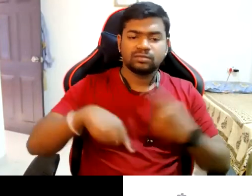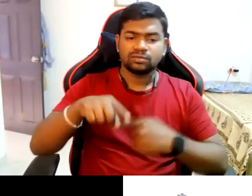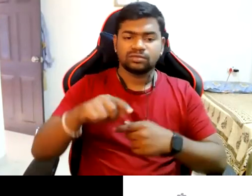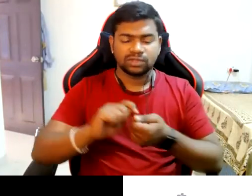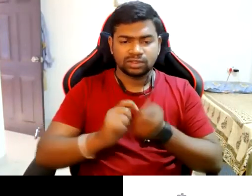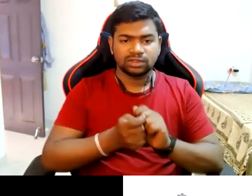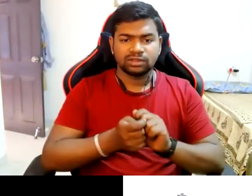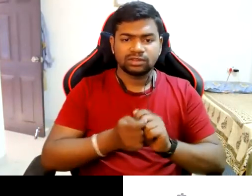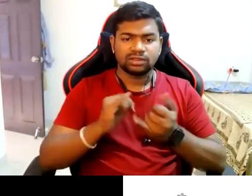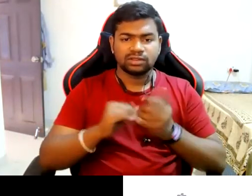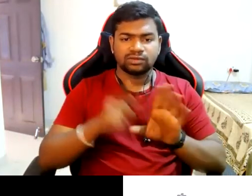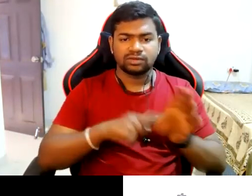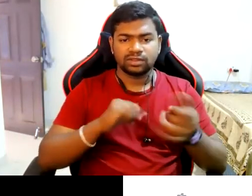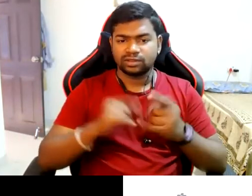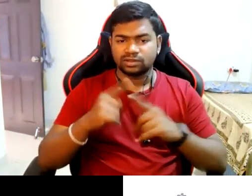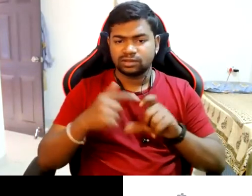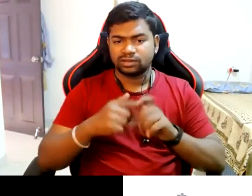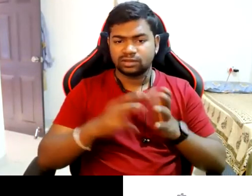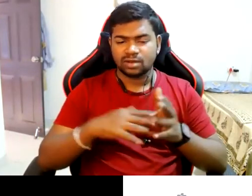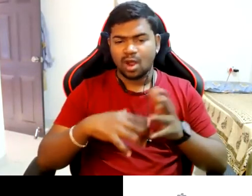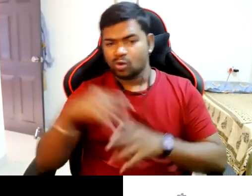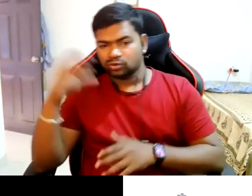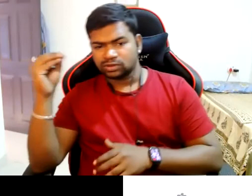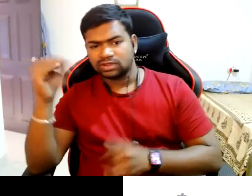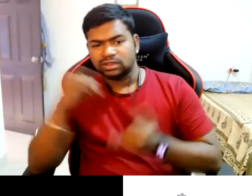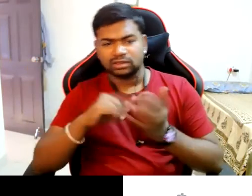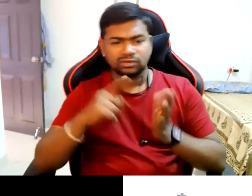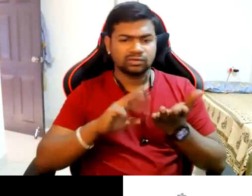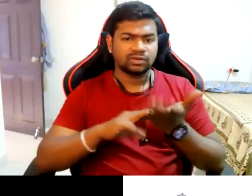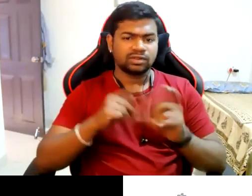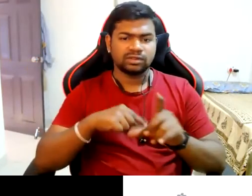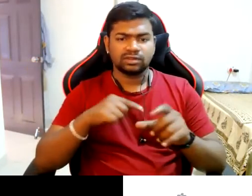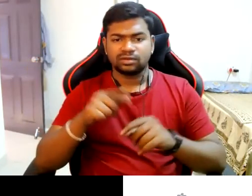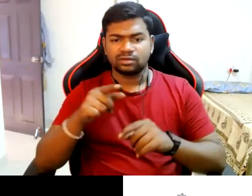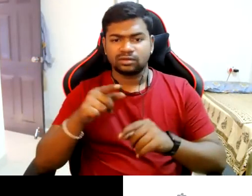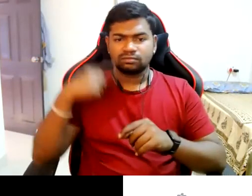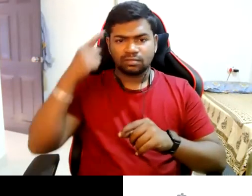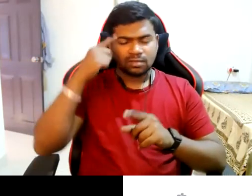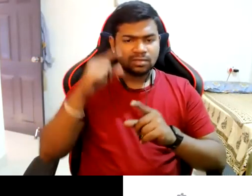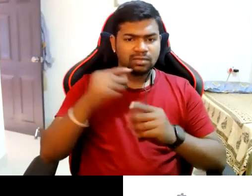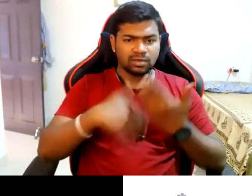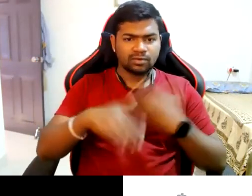you can change it. Then you can not change the system from outside. when i hide my disability for the